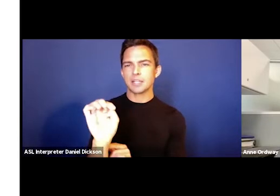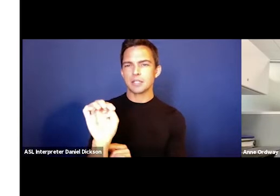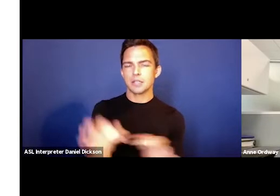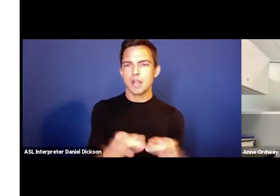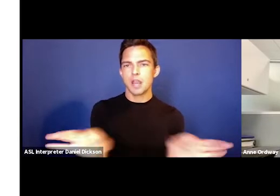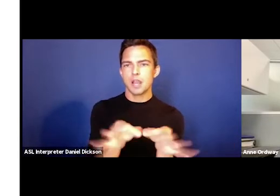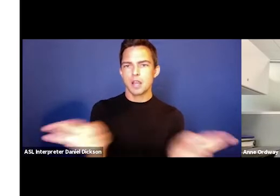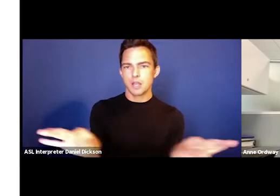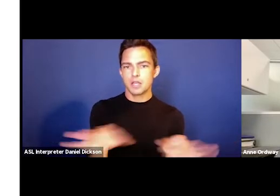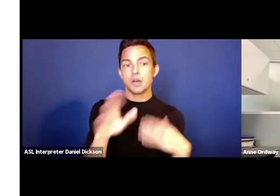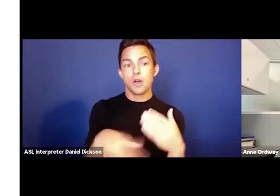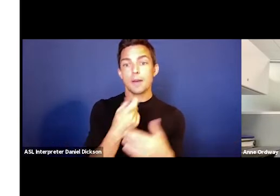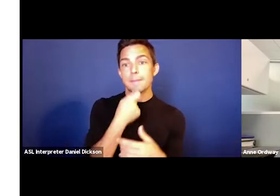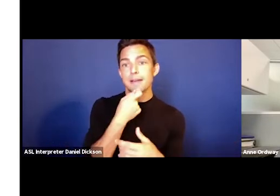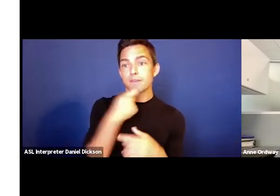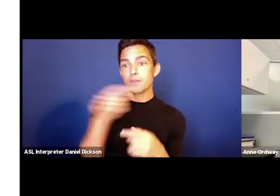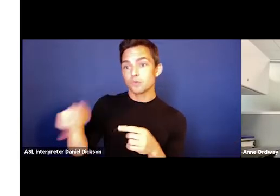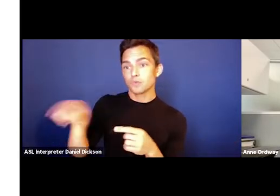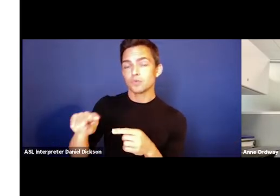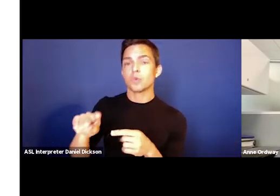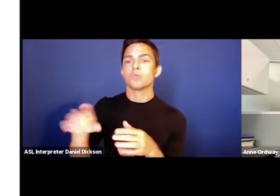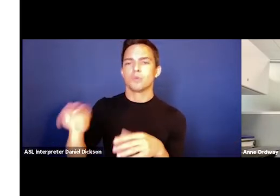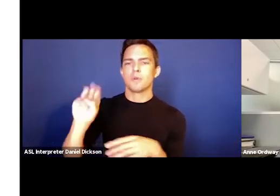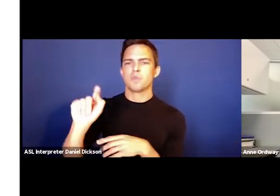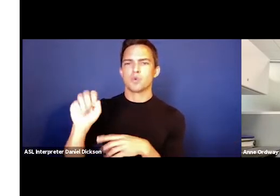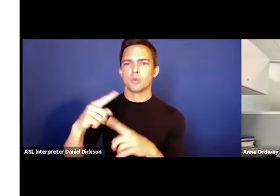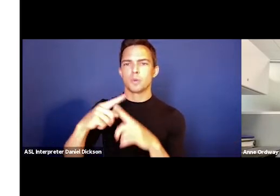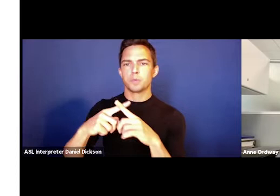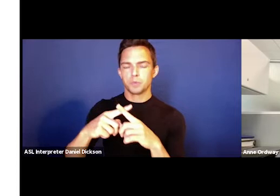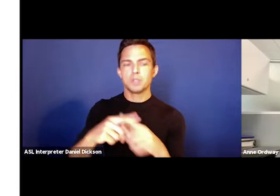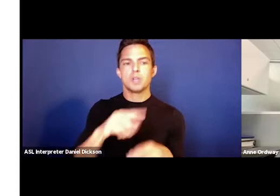microphones have been muted to avoid background noise and webcams turned off to allow attendees